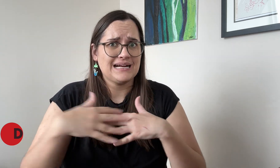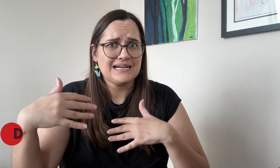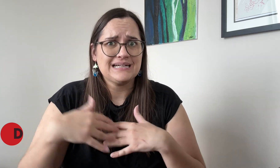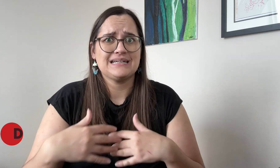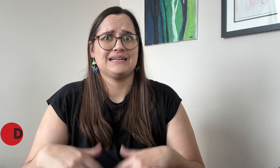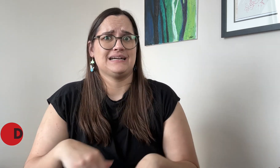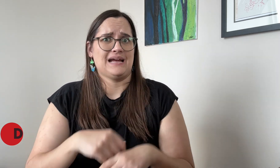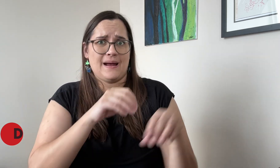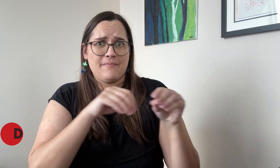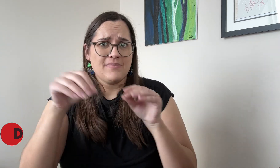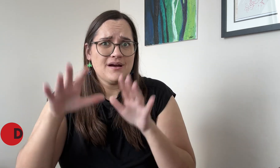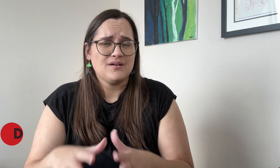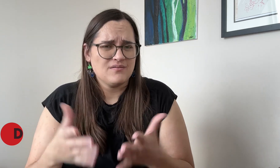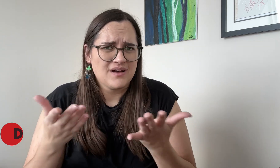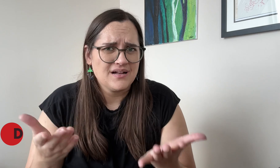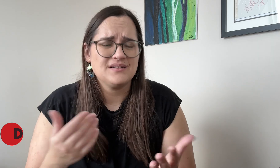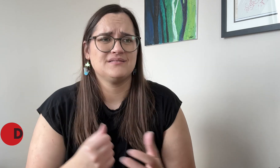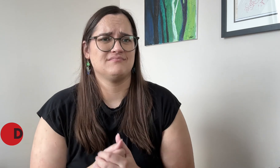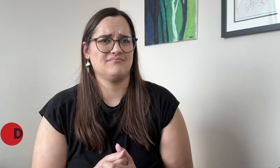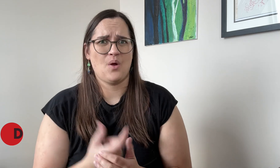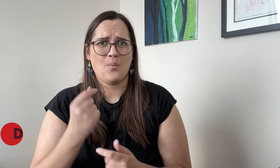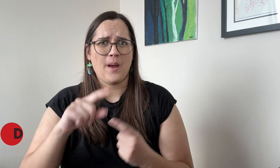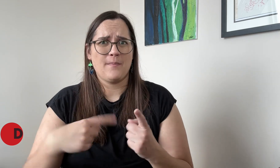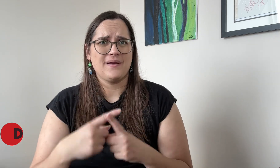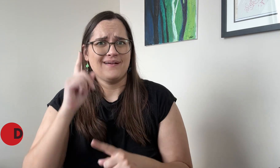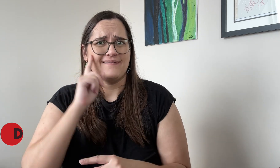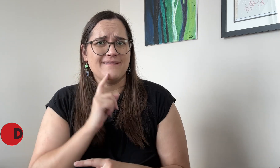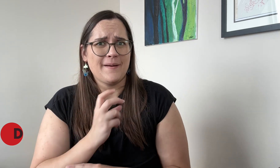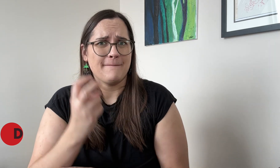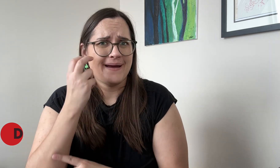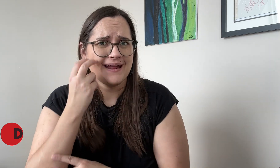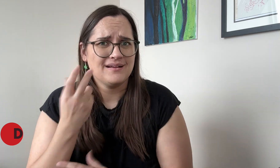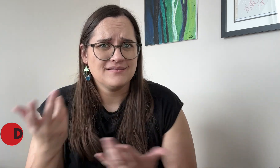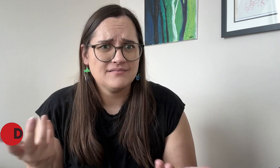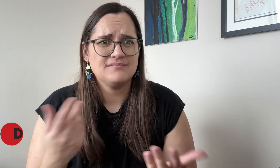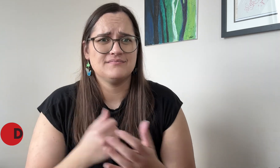Indigenous peoples? Immigrants? What about DeafBlind?